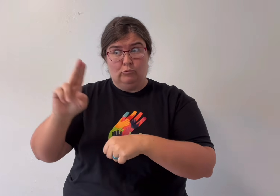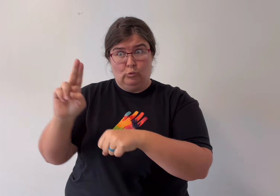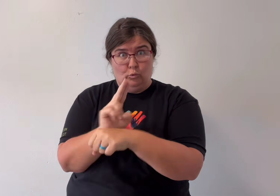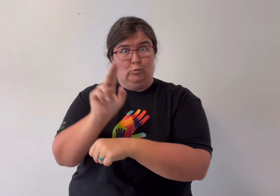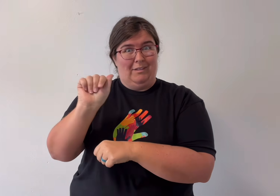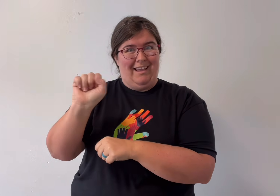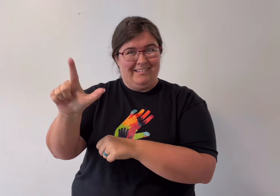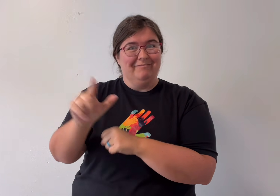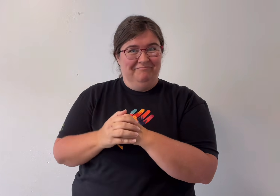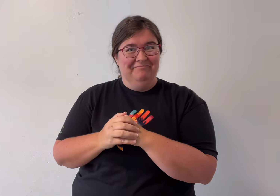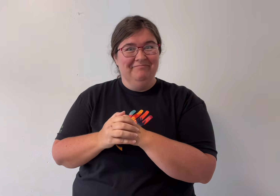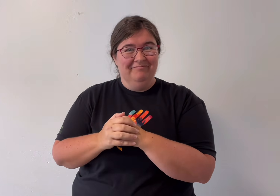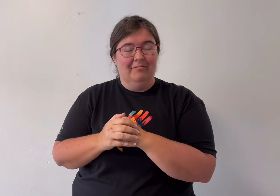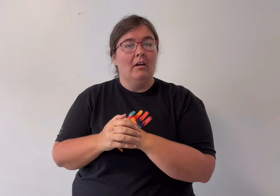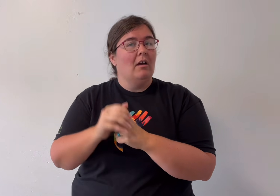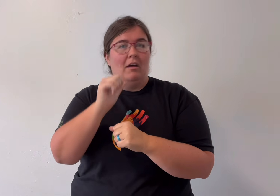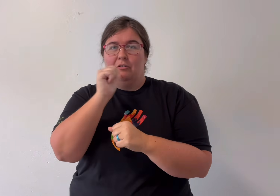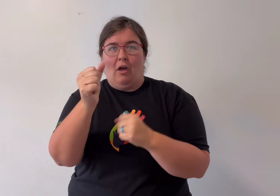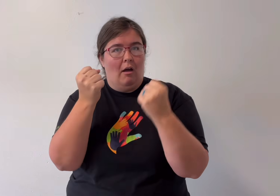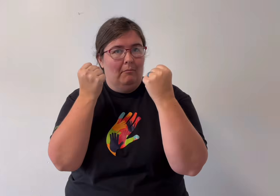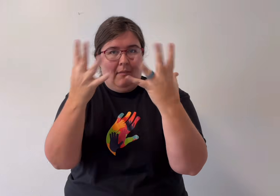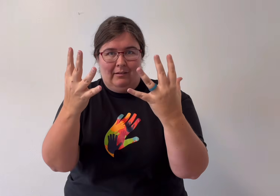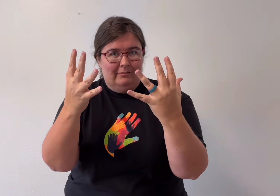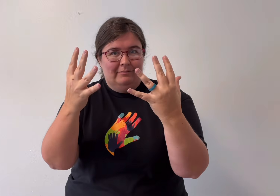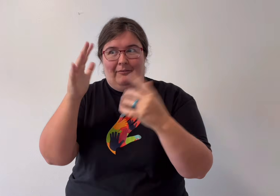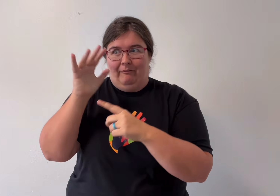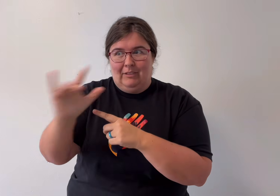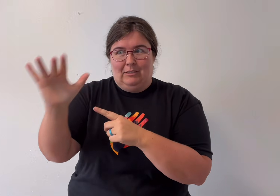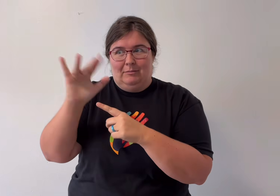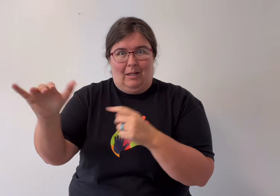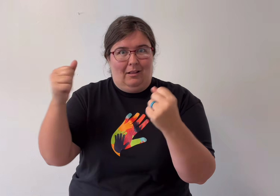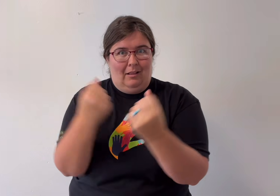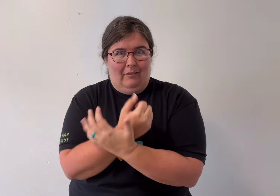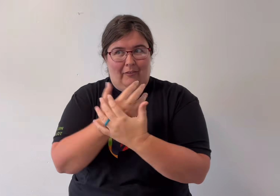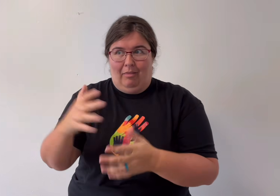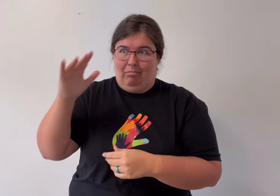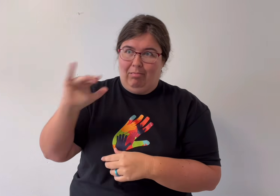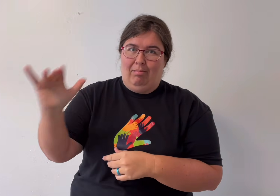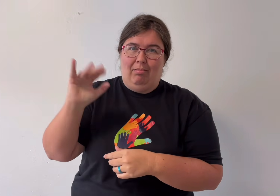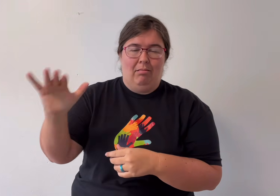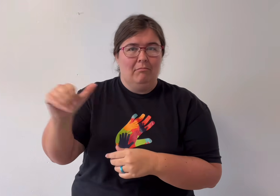Many countries use [dialects of] ASL, but not many fingerspell everything.